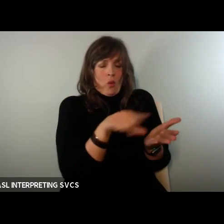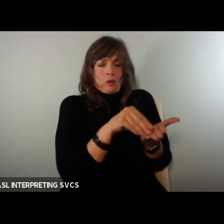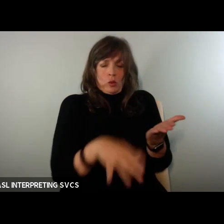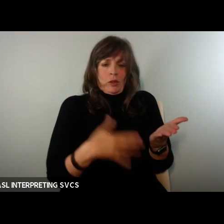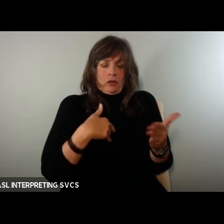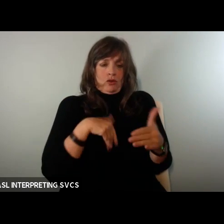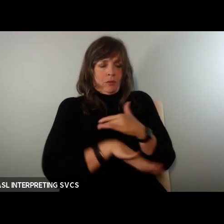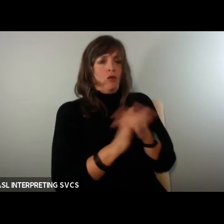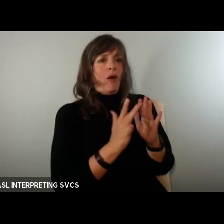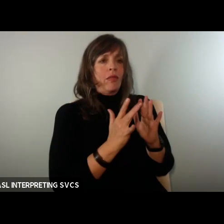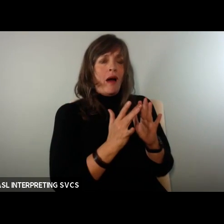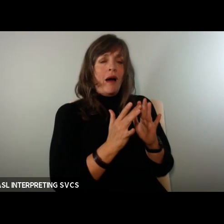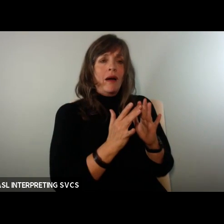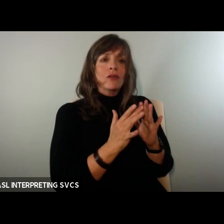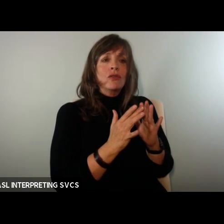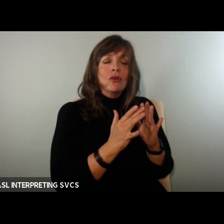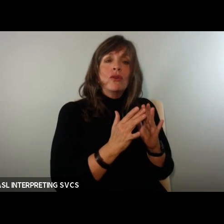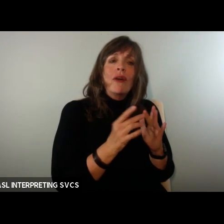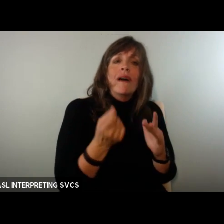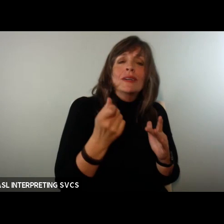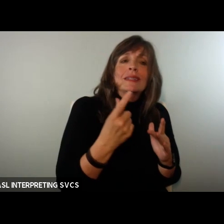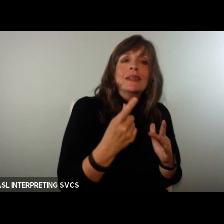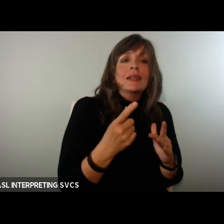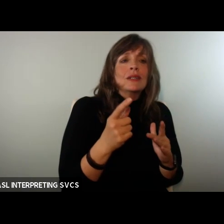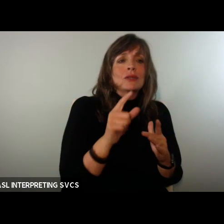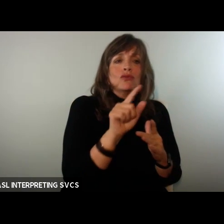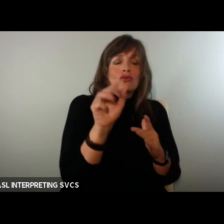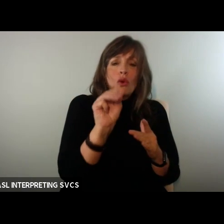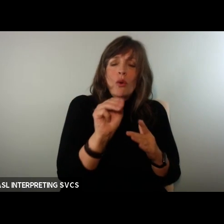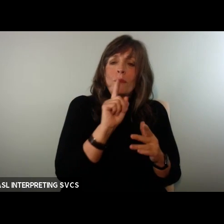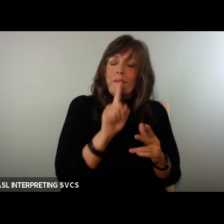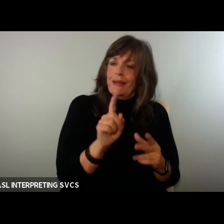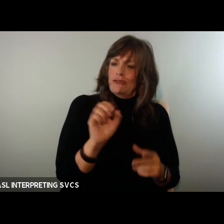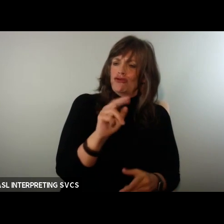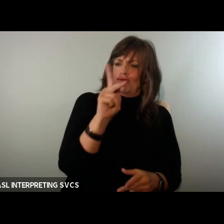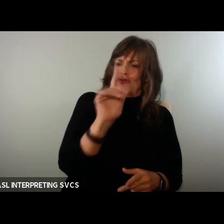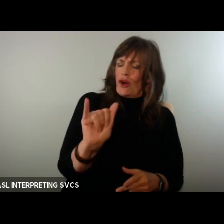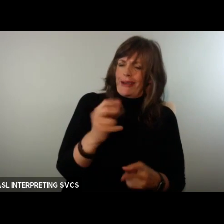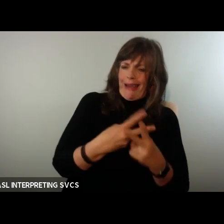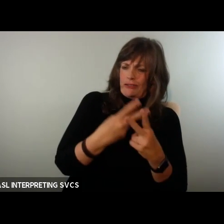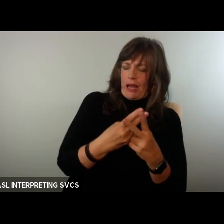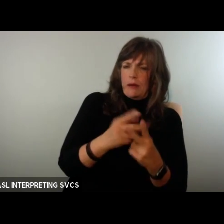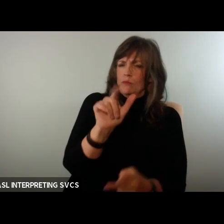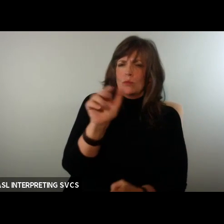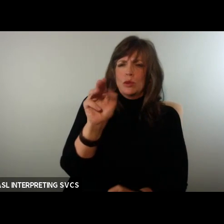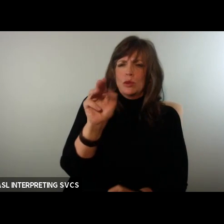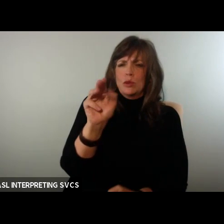trending hashtag. Yet Zoom is not a place, it's a tool. And just as we would not presume